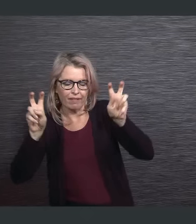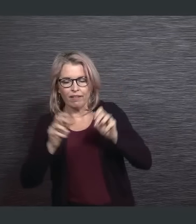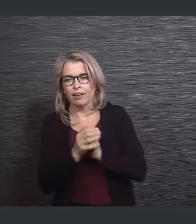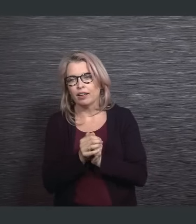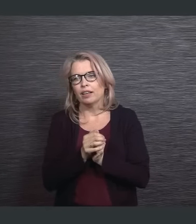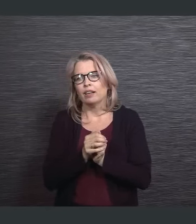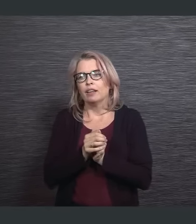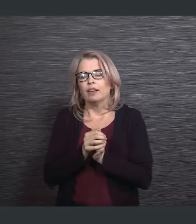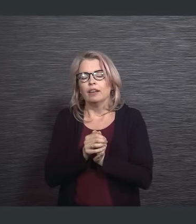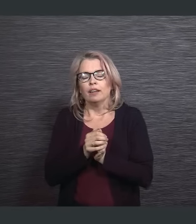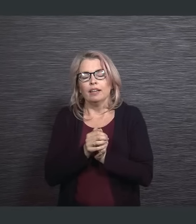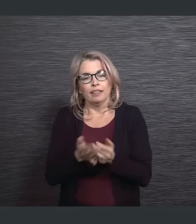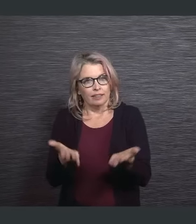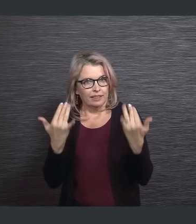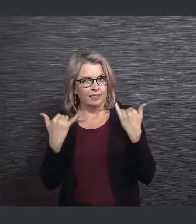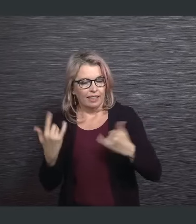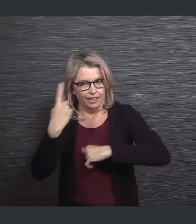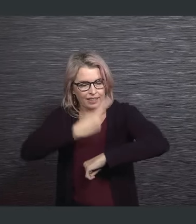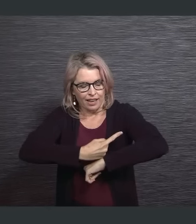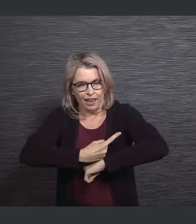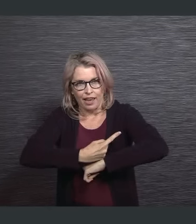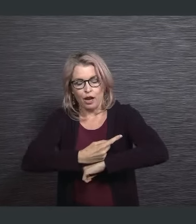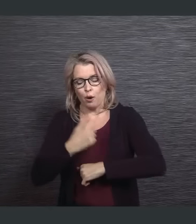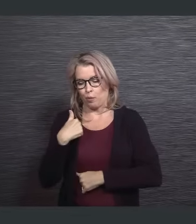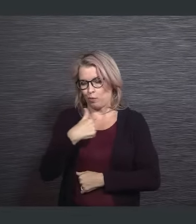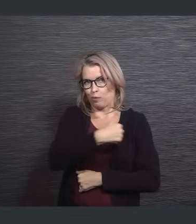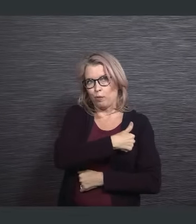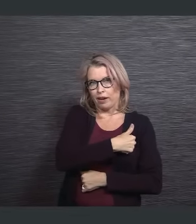Well, today, we brought you something.